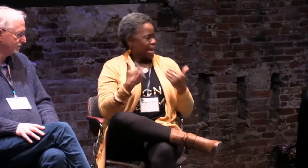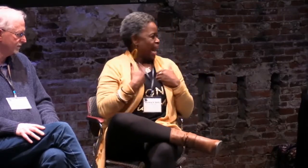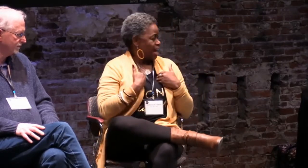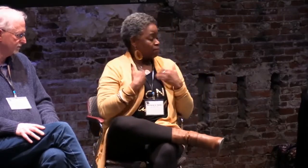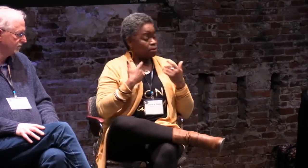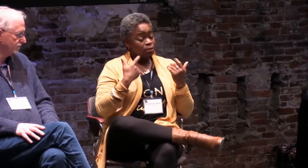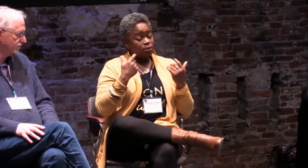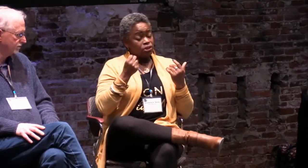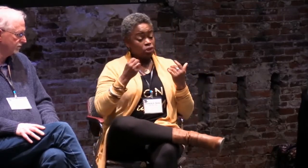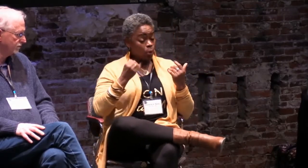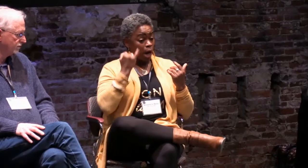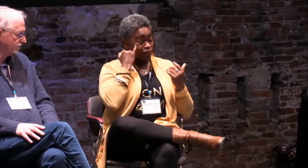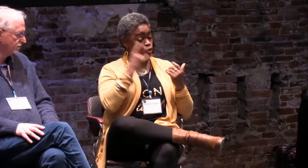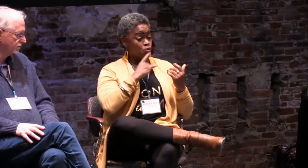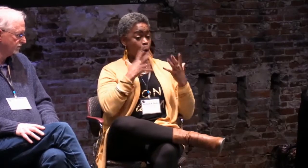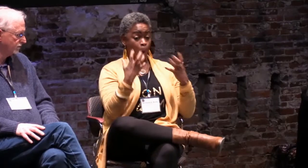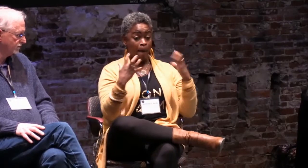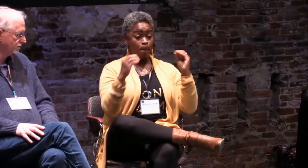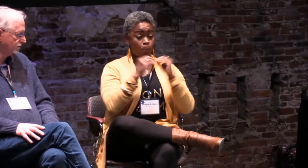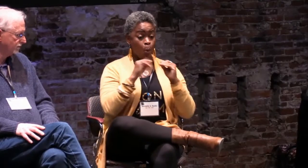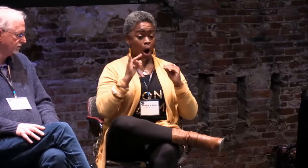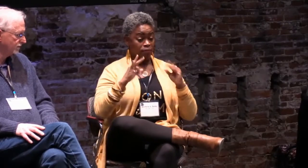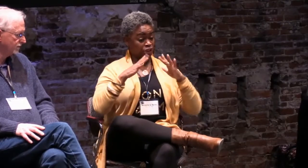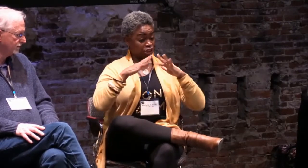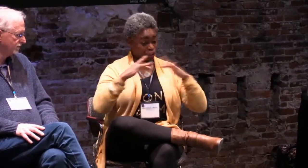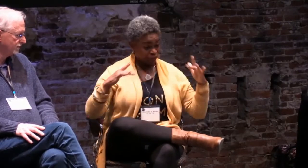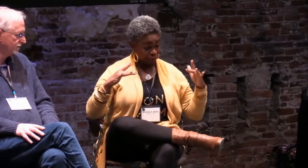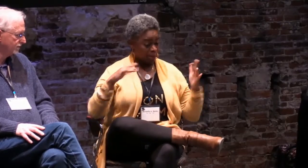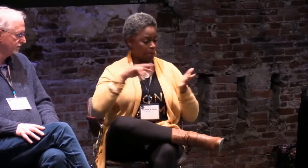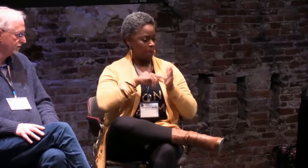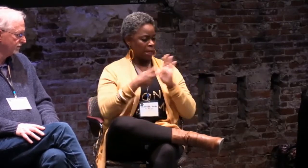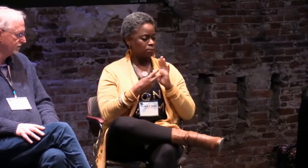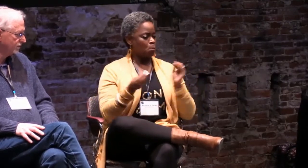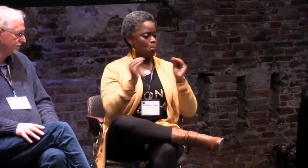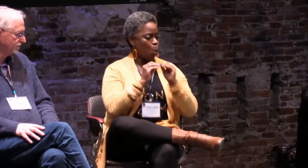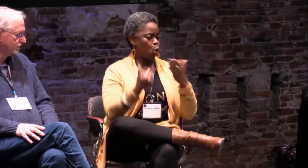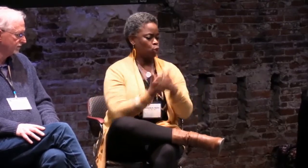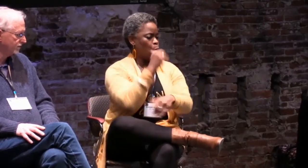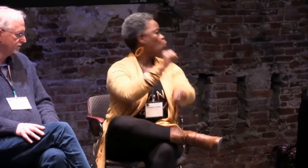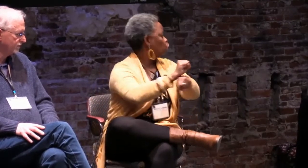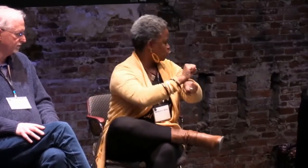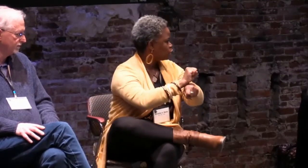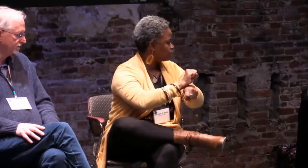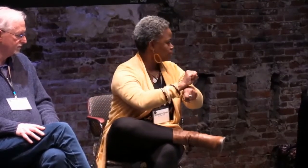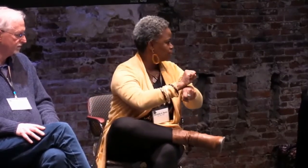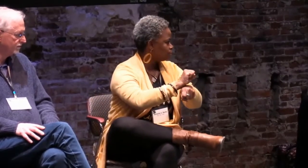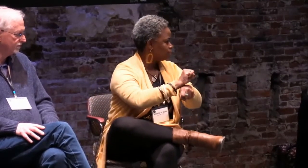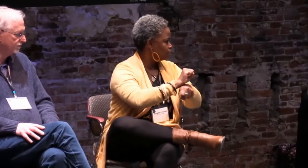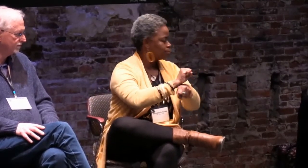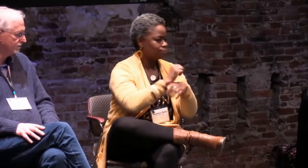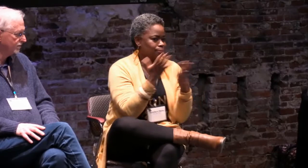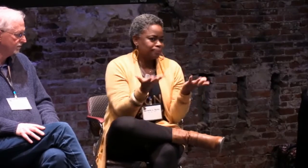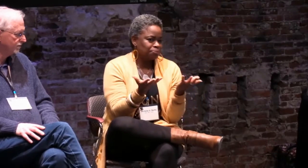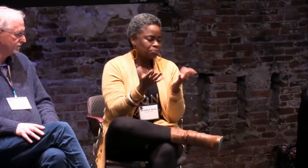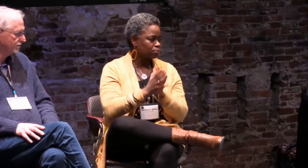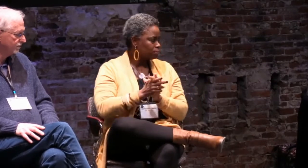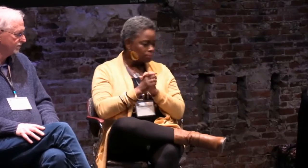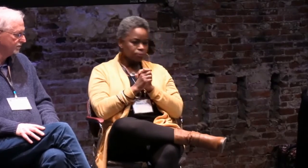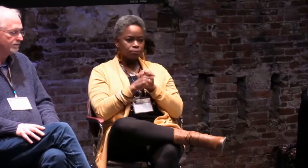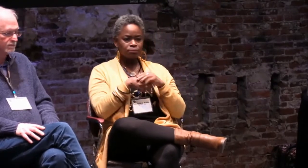Well, it could be done, but there are stakes. If you're looking for more diversity, you need more new work.